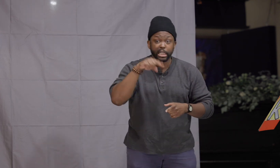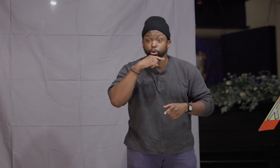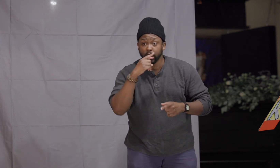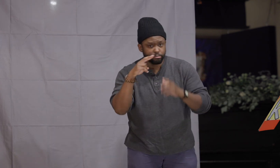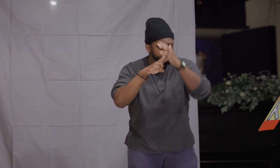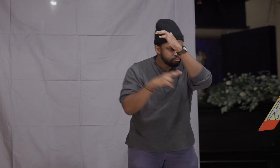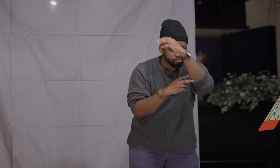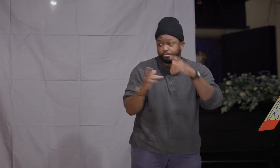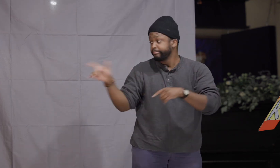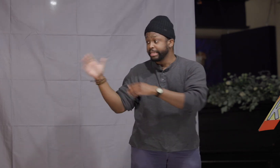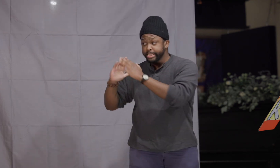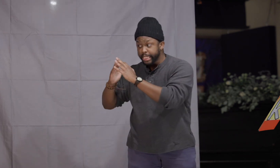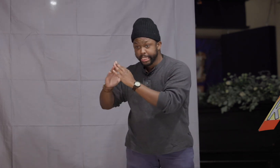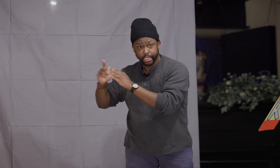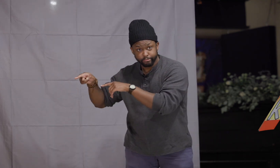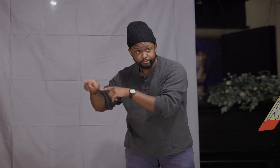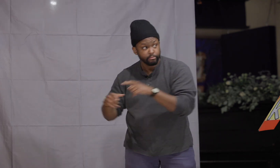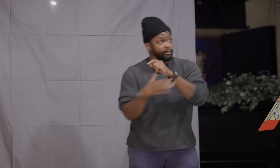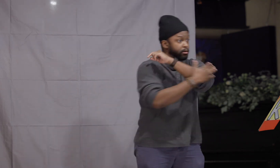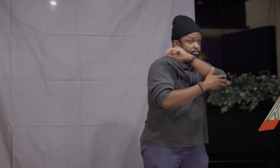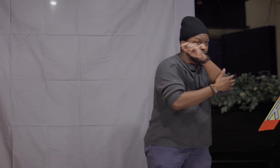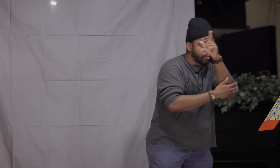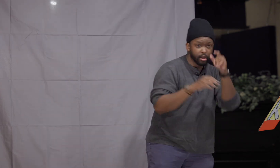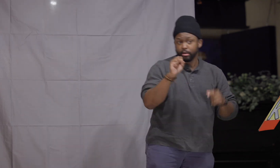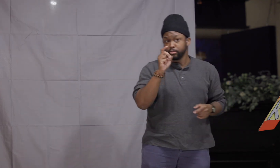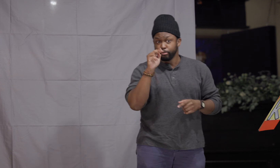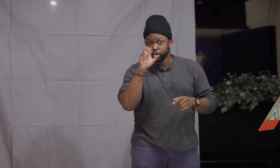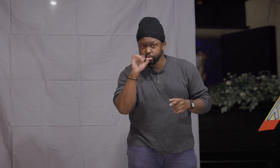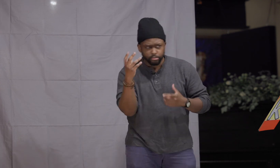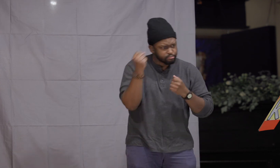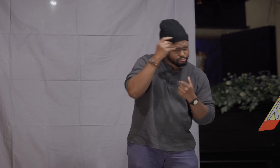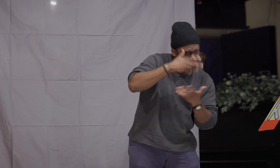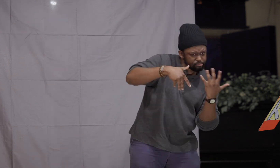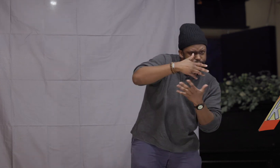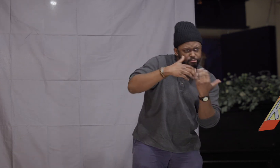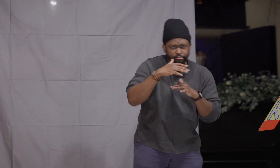hearing and deaf, urban and rural,